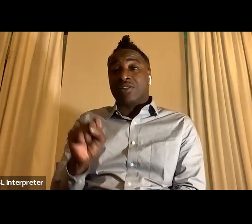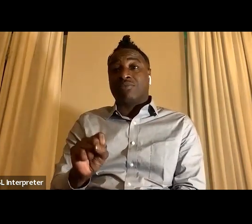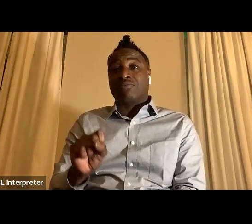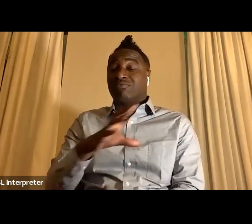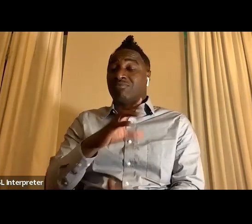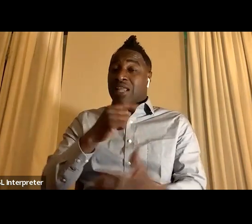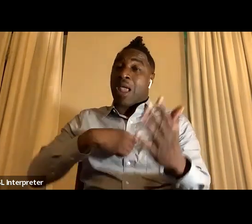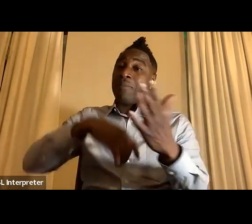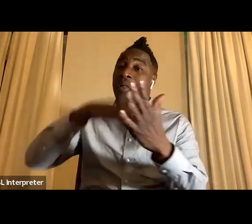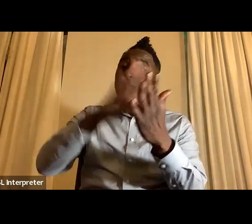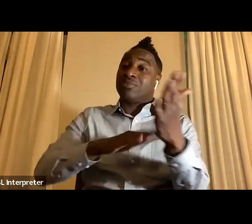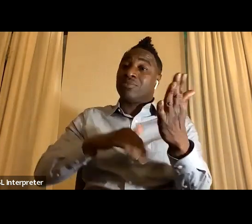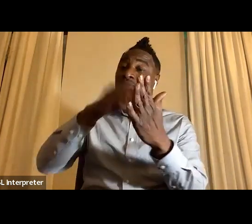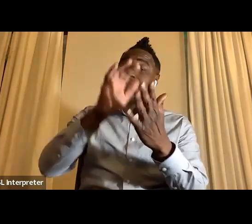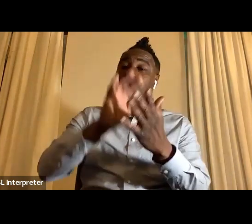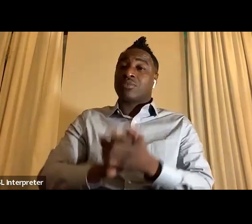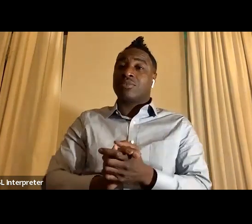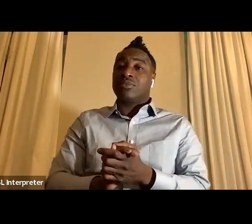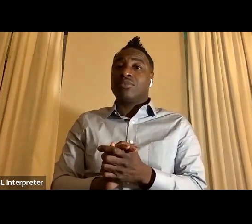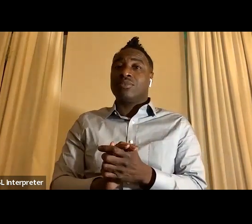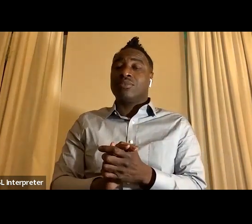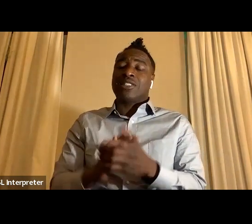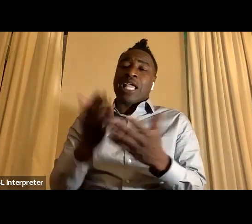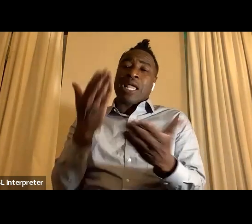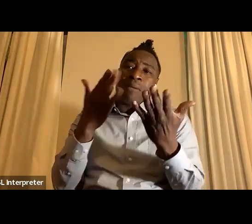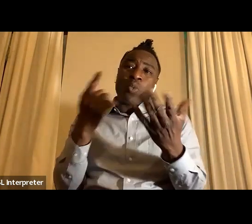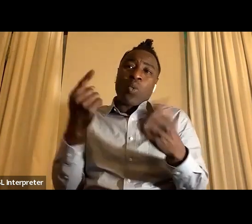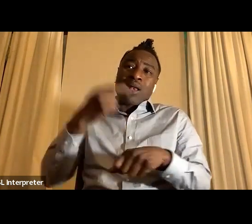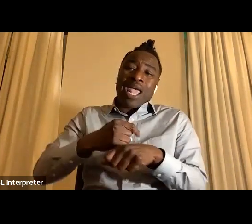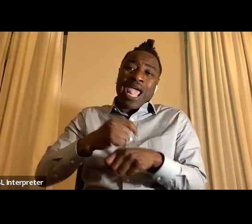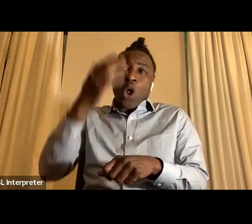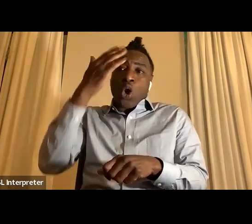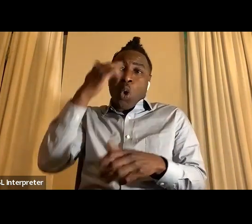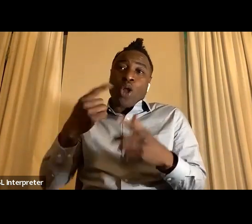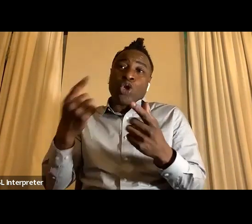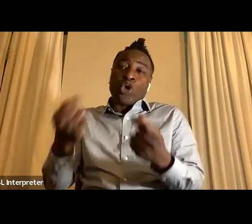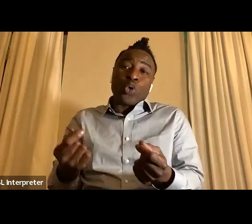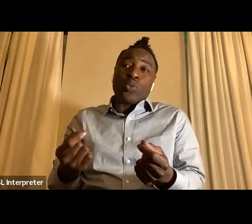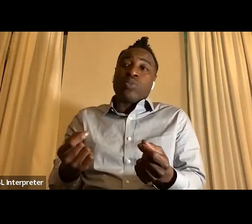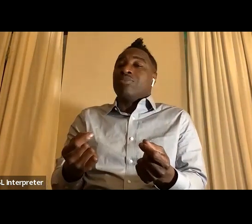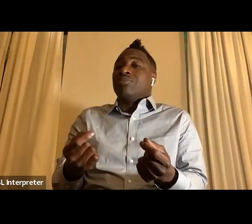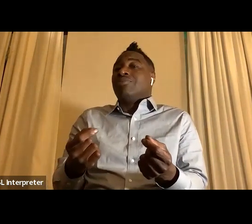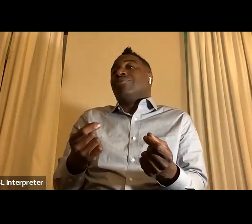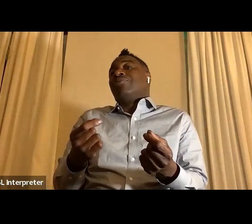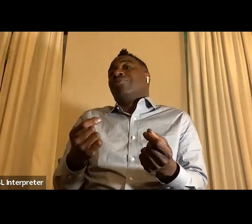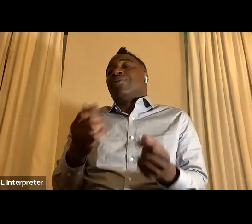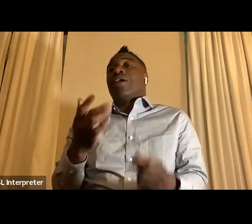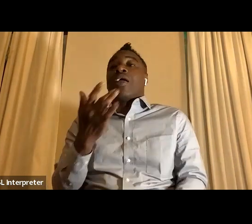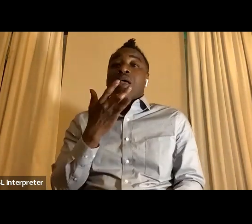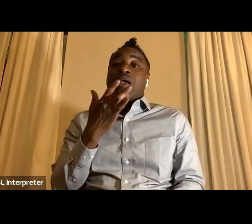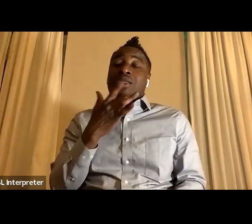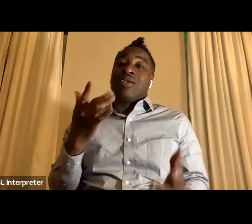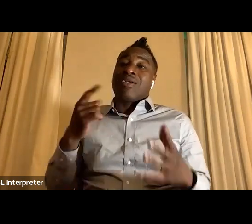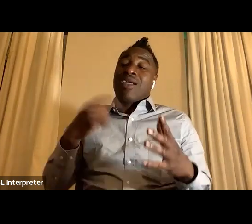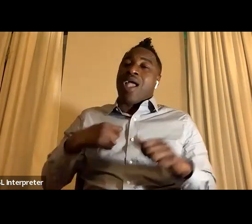myself that like, maybe one day I will know what to do with these. These, you know, luckily I have space, but that's not something